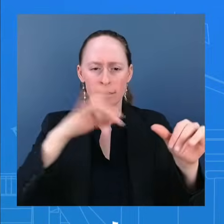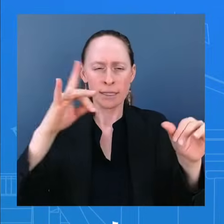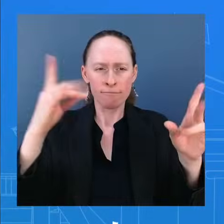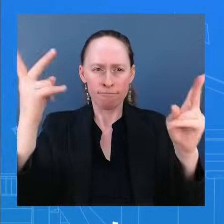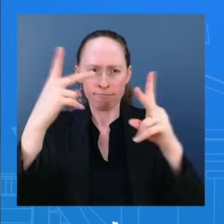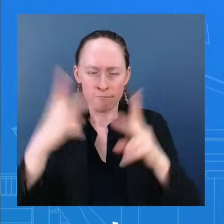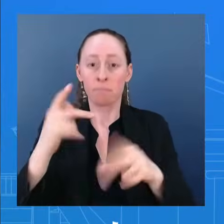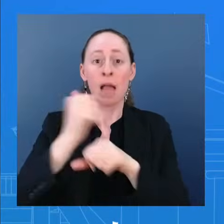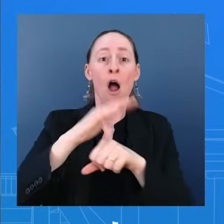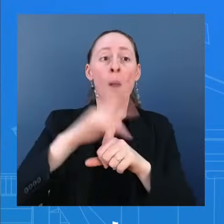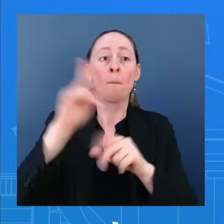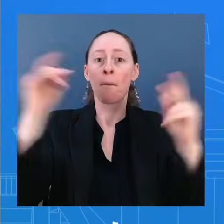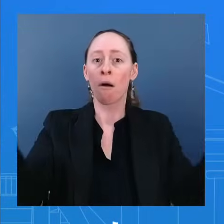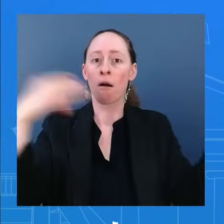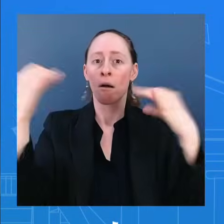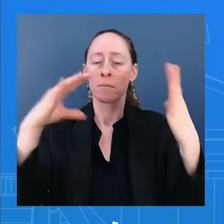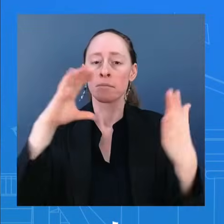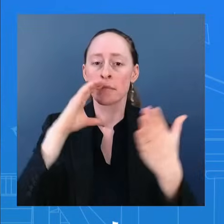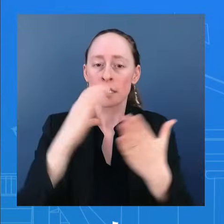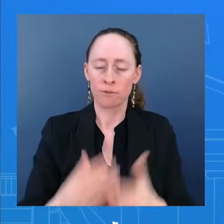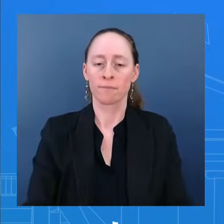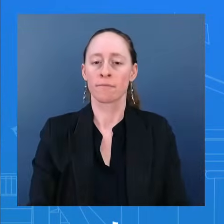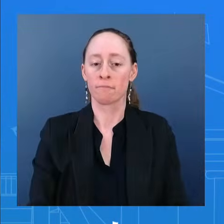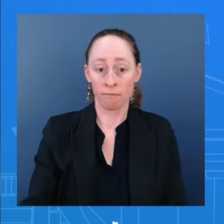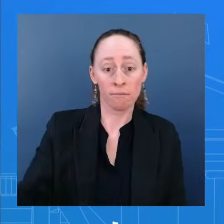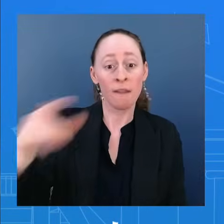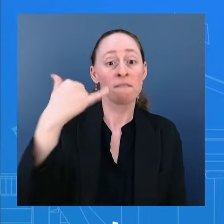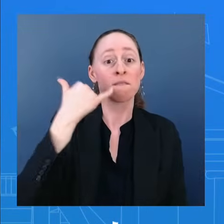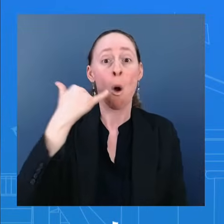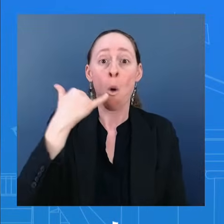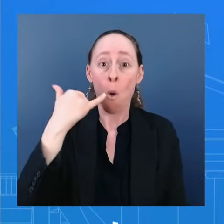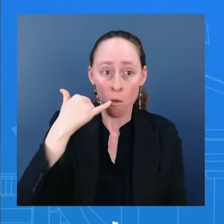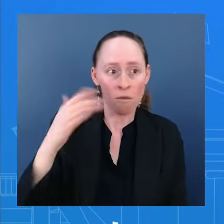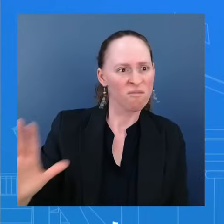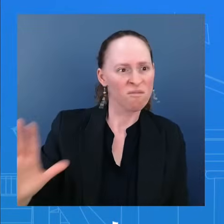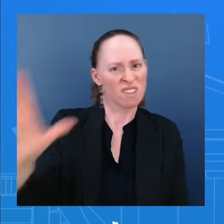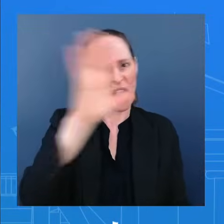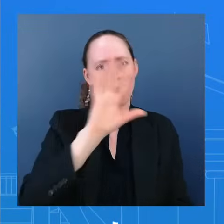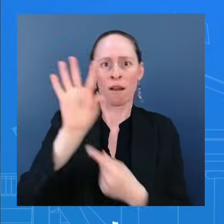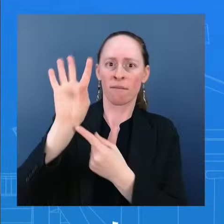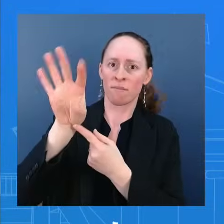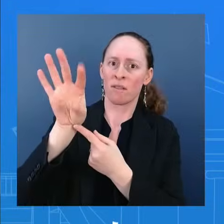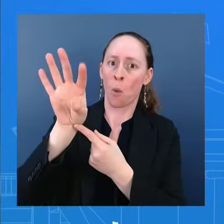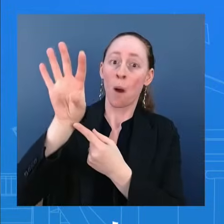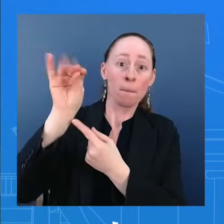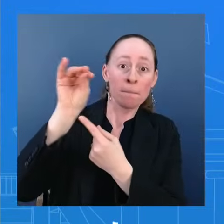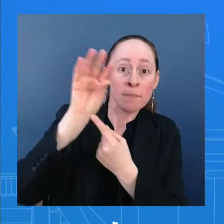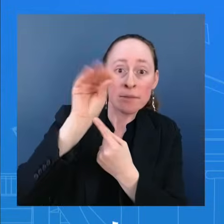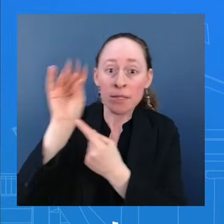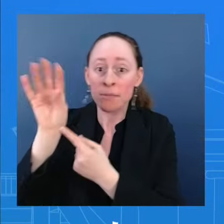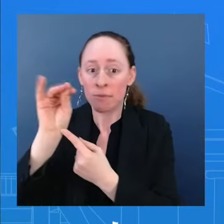Basically, with what you're looking at, how can you credibly tell people that there is no public safety threat, there's no national security threat,